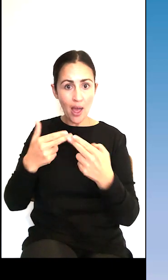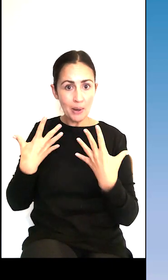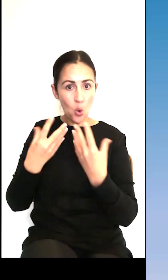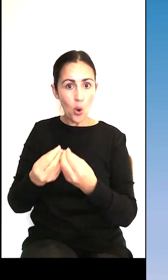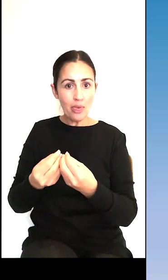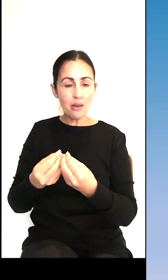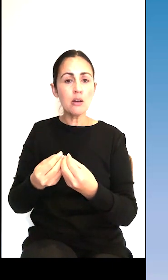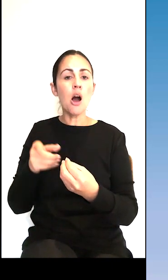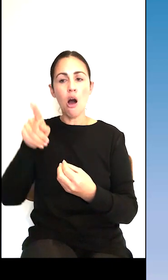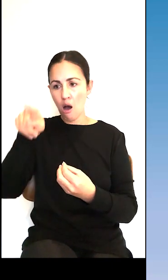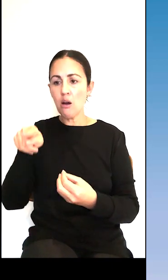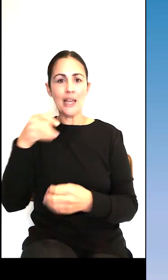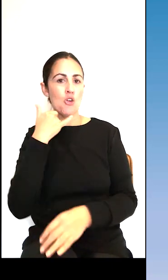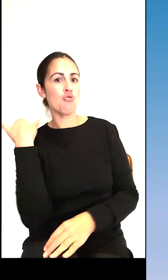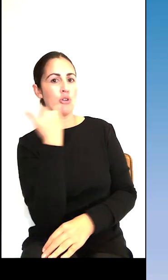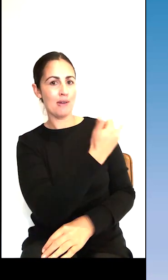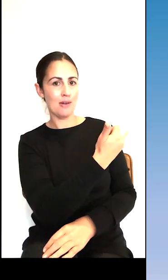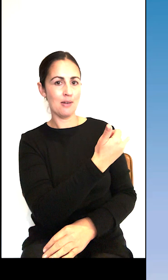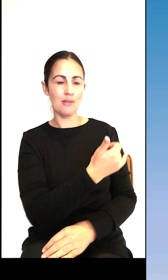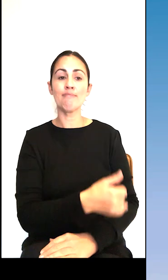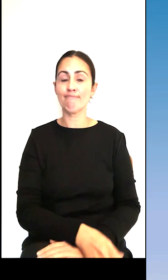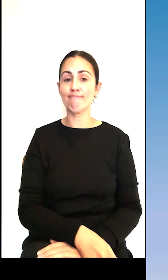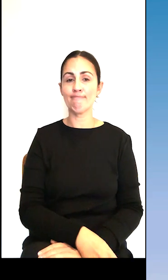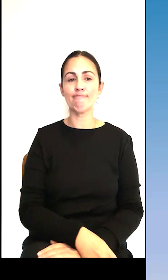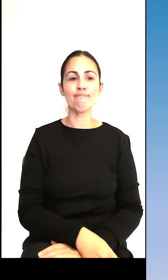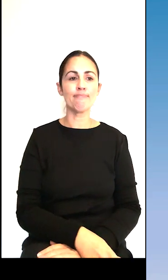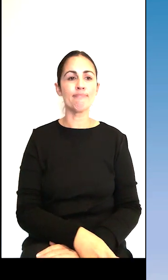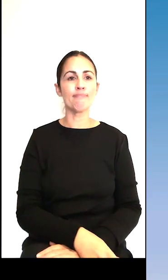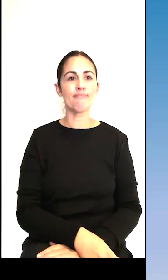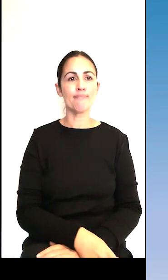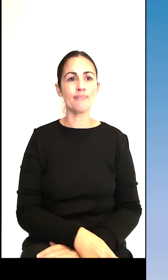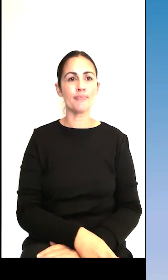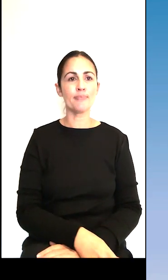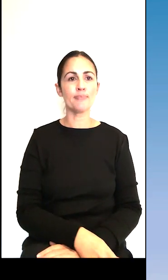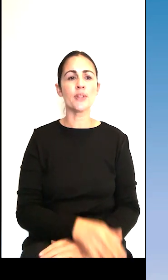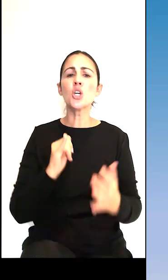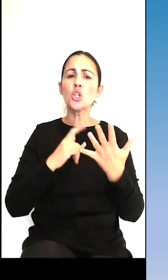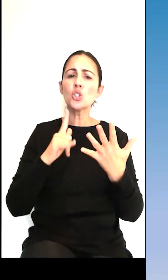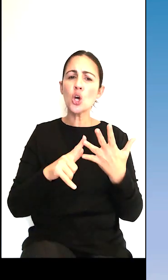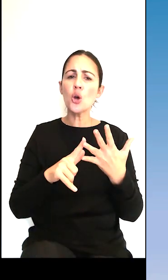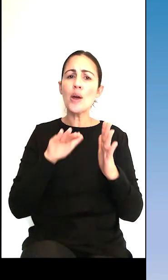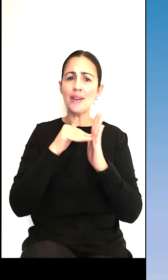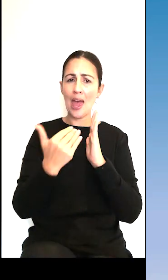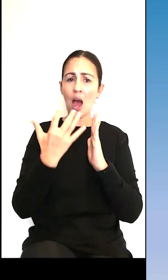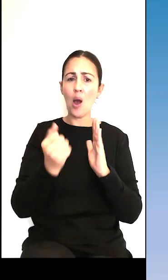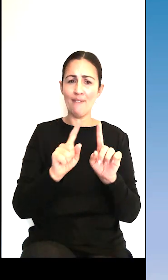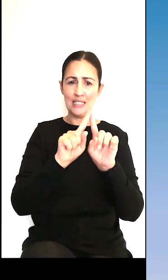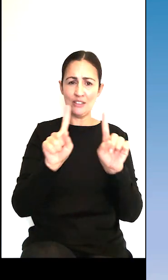If we could move on Bron, thank you. So there is some, huge numbers of terminologies and definitions,